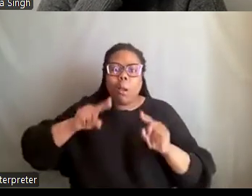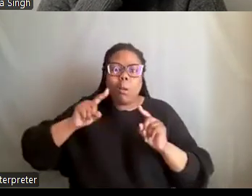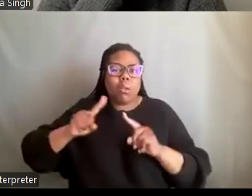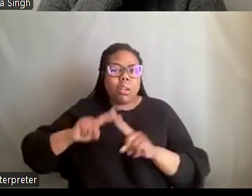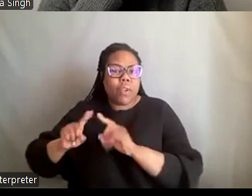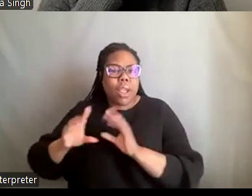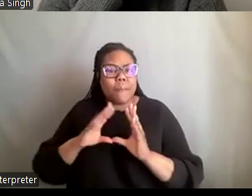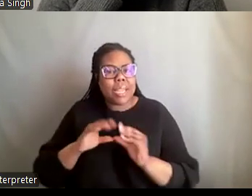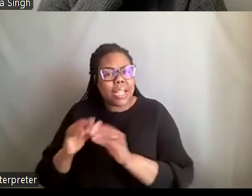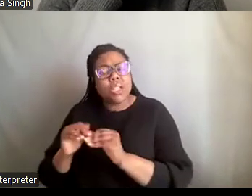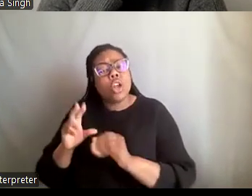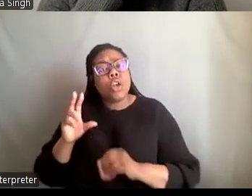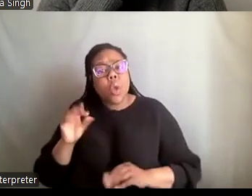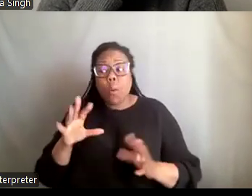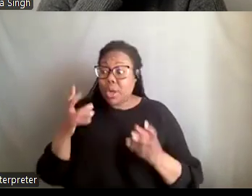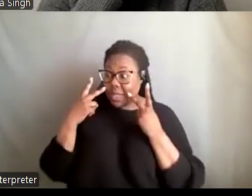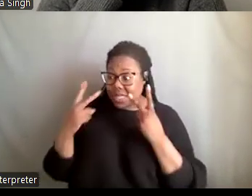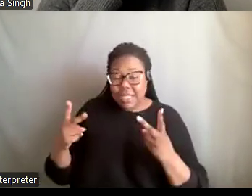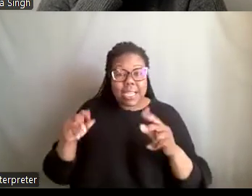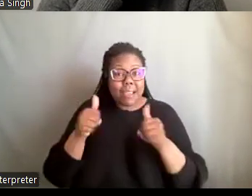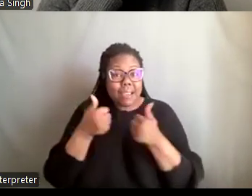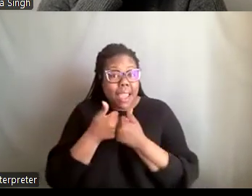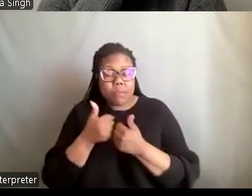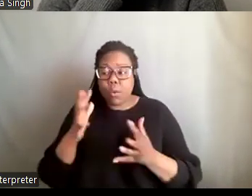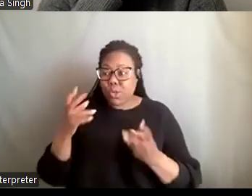computer screen or like being in yet another meeting. I want